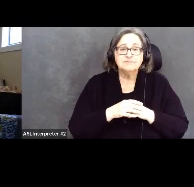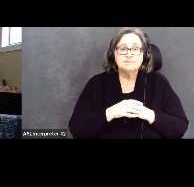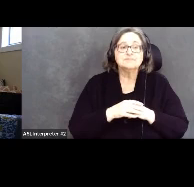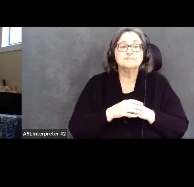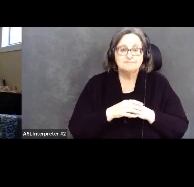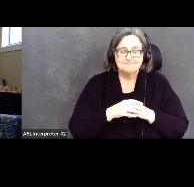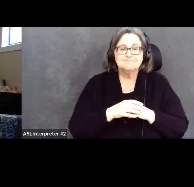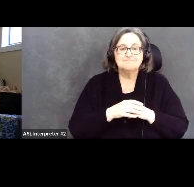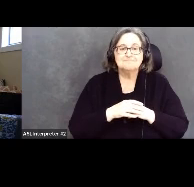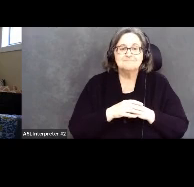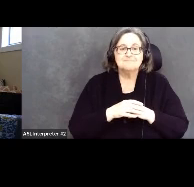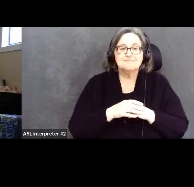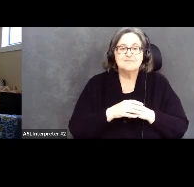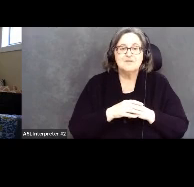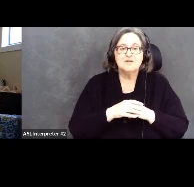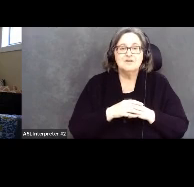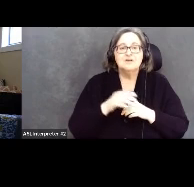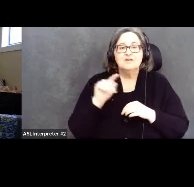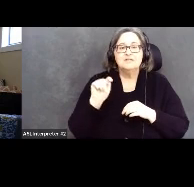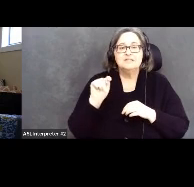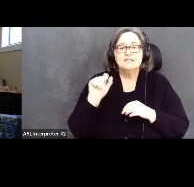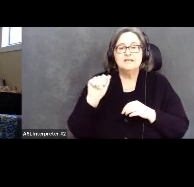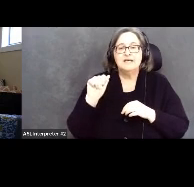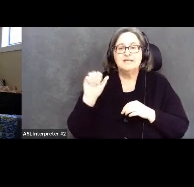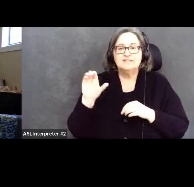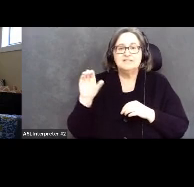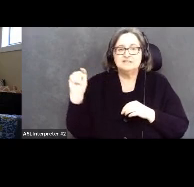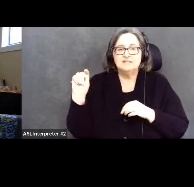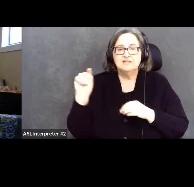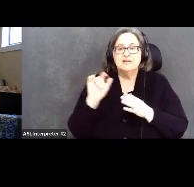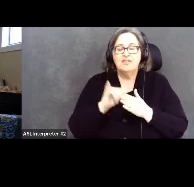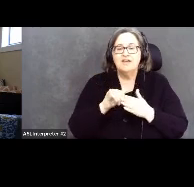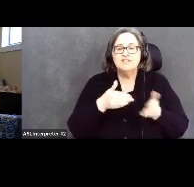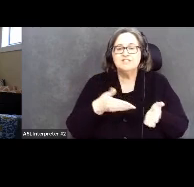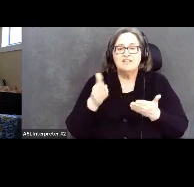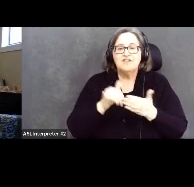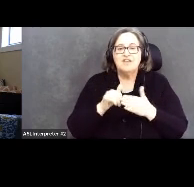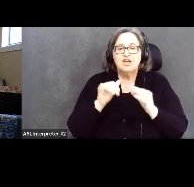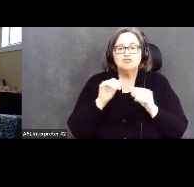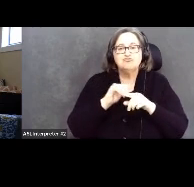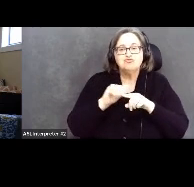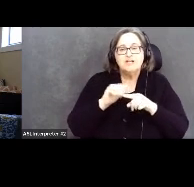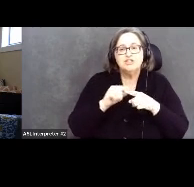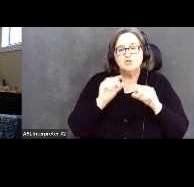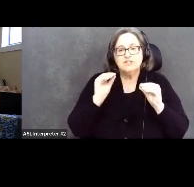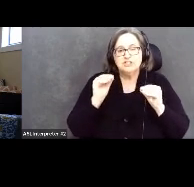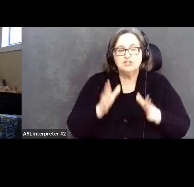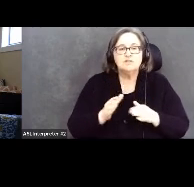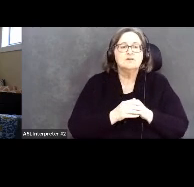There we go. The TACT is the delivery of this kind of training to the teachers. There are